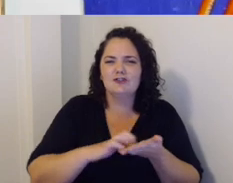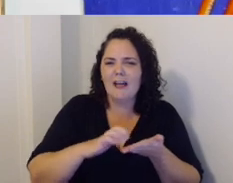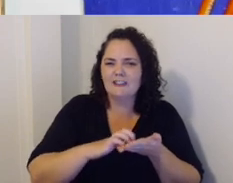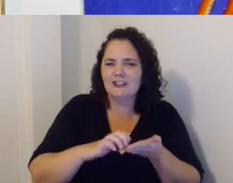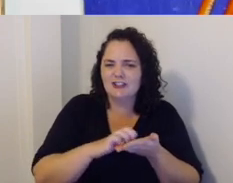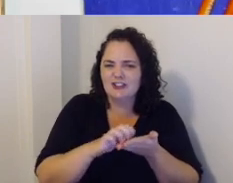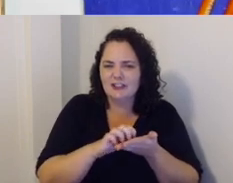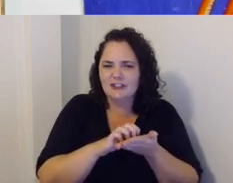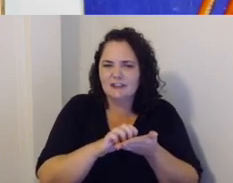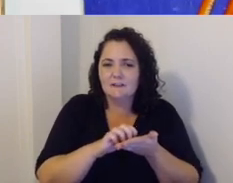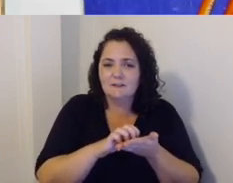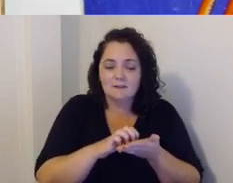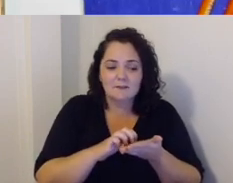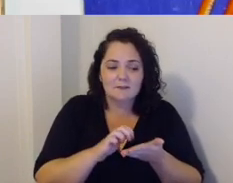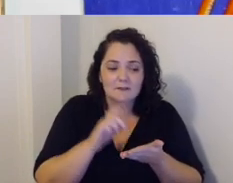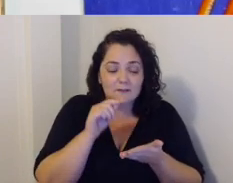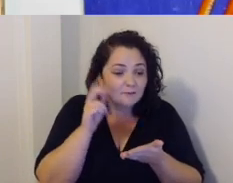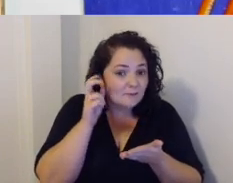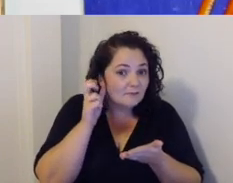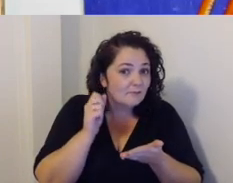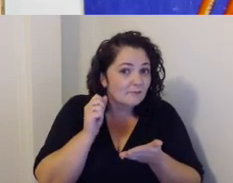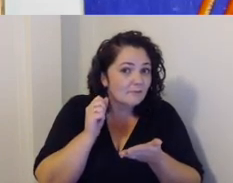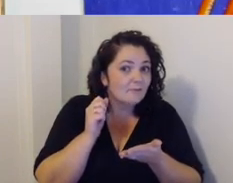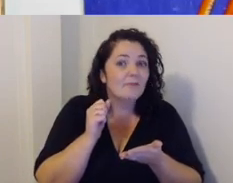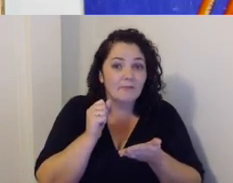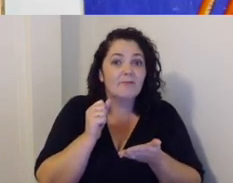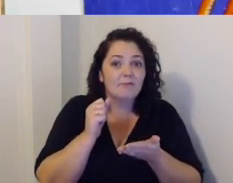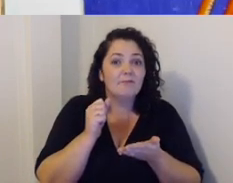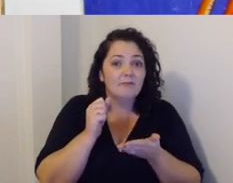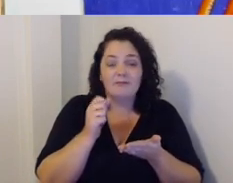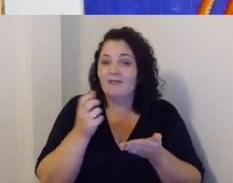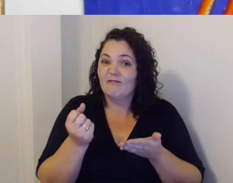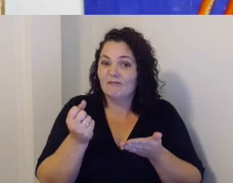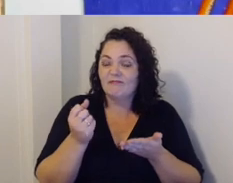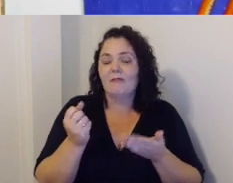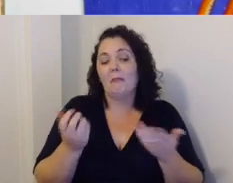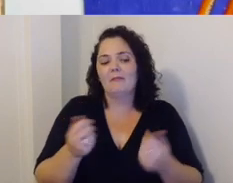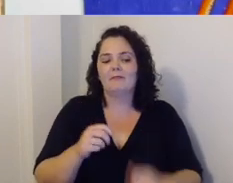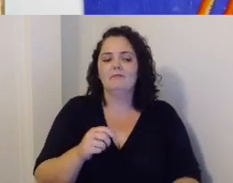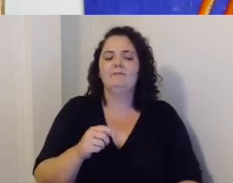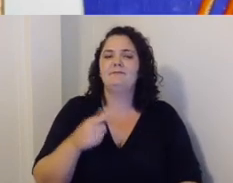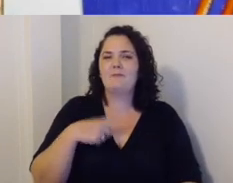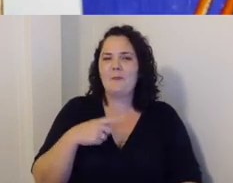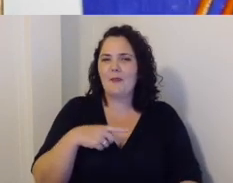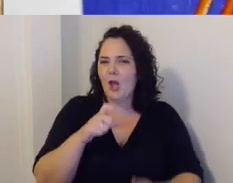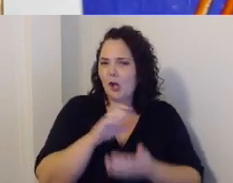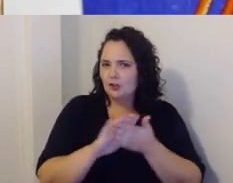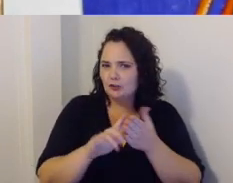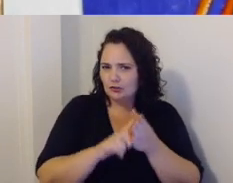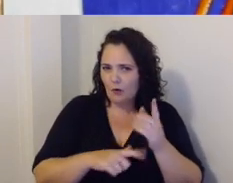kind of noise that it's making. Can you all hear that from over there? Yes Rachel and Ben are giving me a nod that they can hear that so it's because the chalk